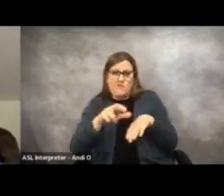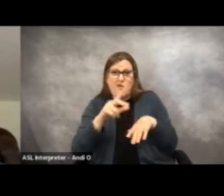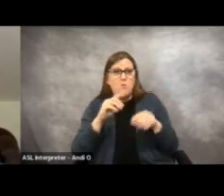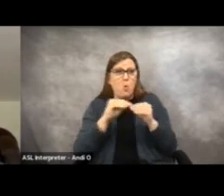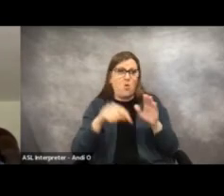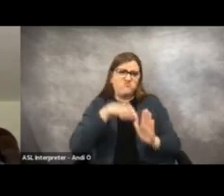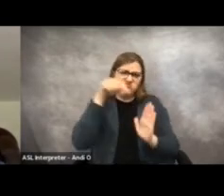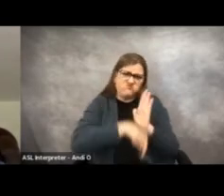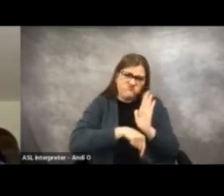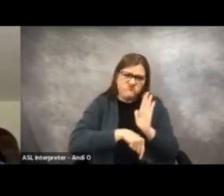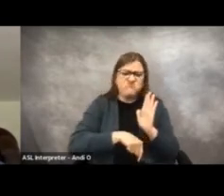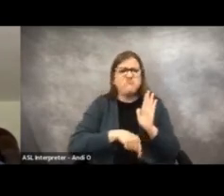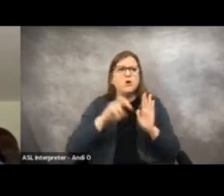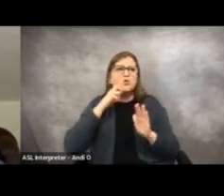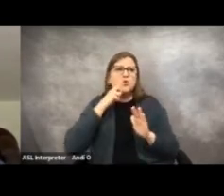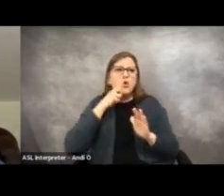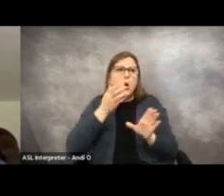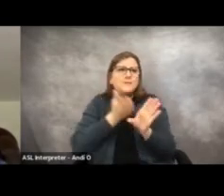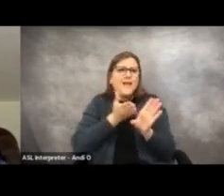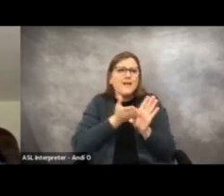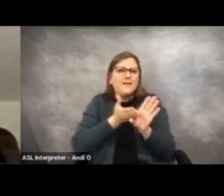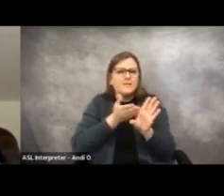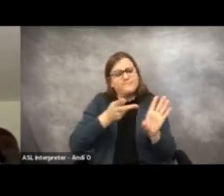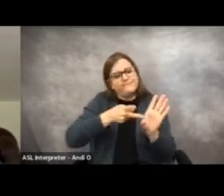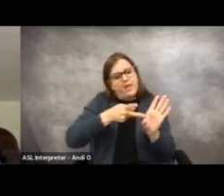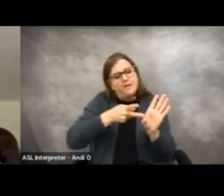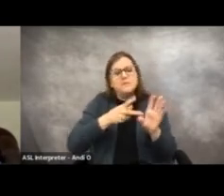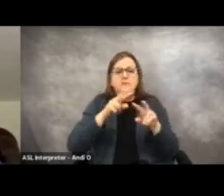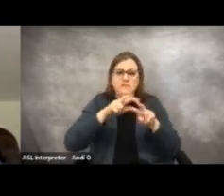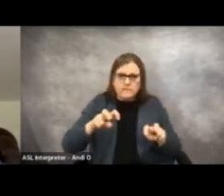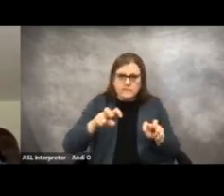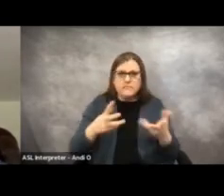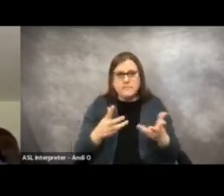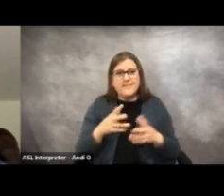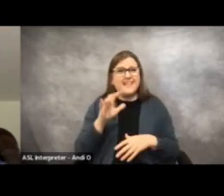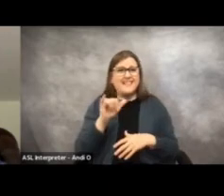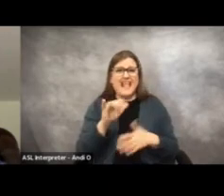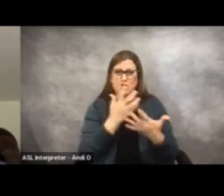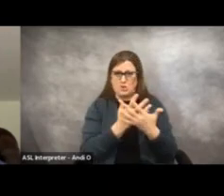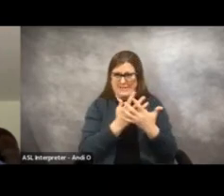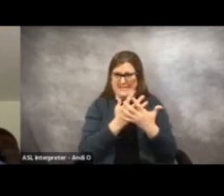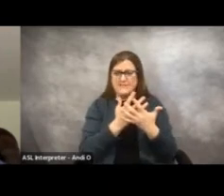neuropsychological evaluation. The neurocognitive screening is a good approach to use when